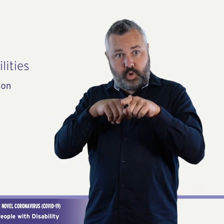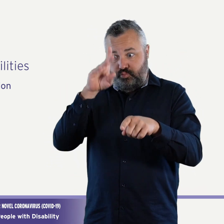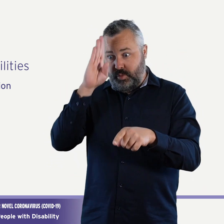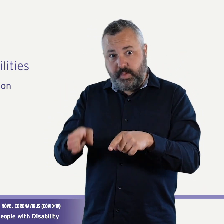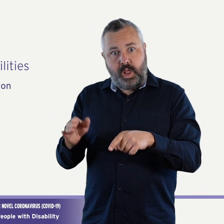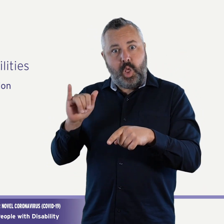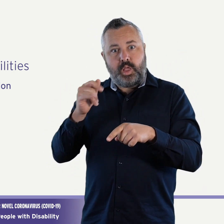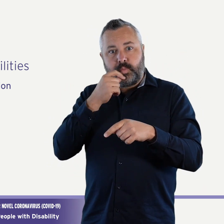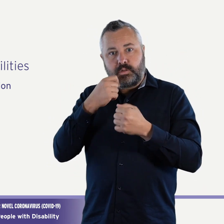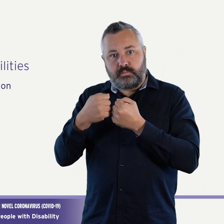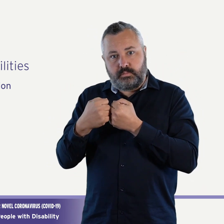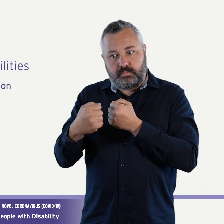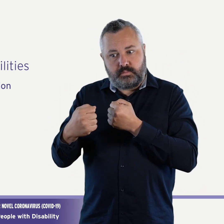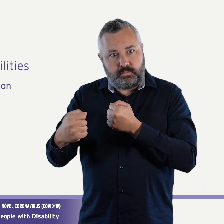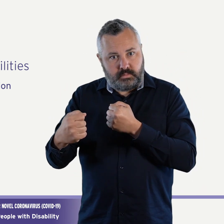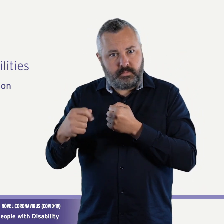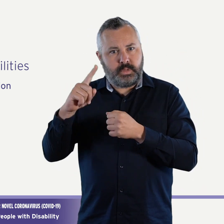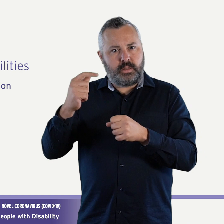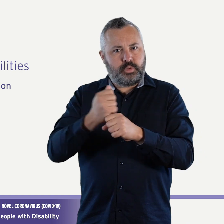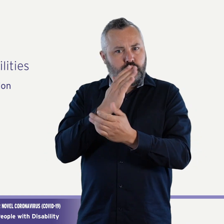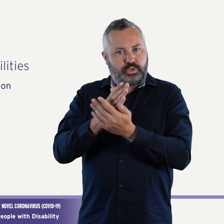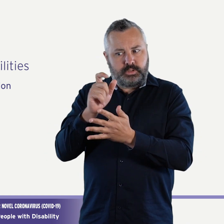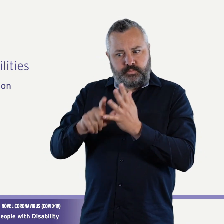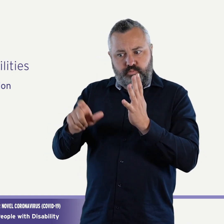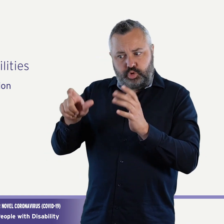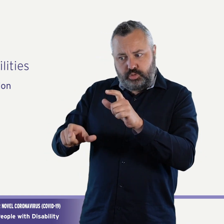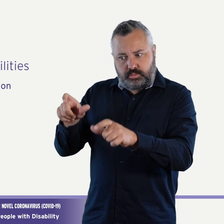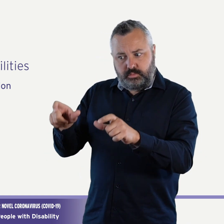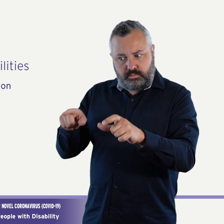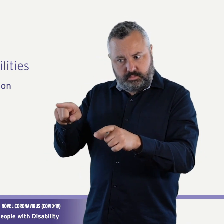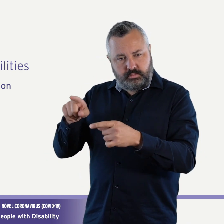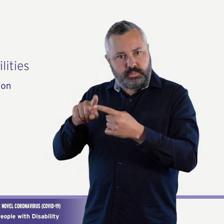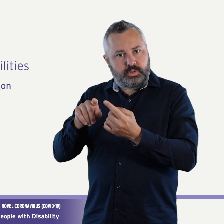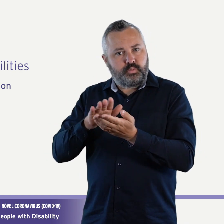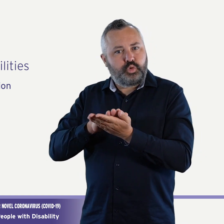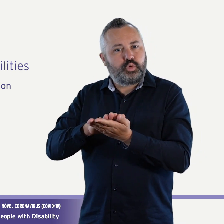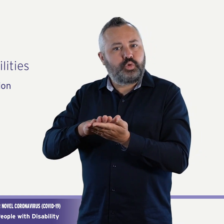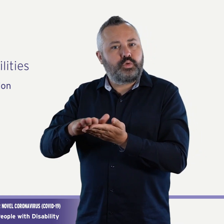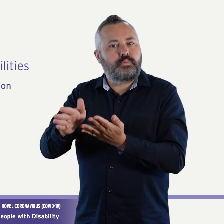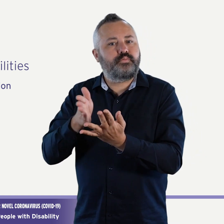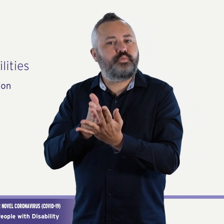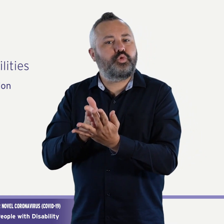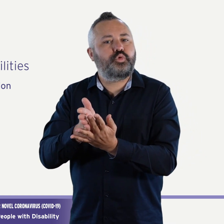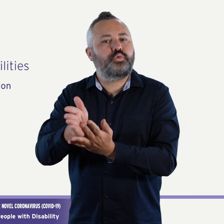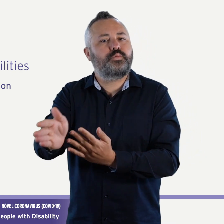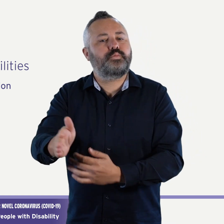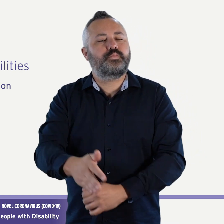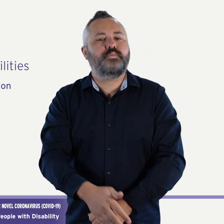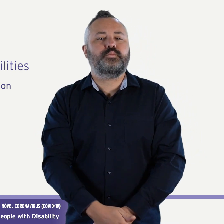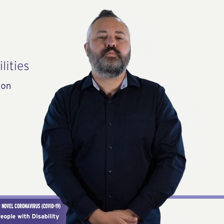communicating public messages regarding changing risk and stand down of COVID-19 outbreak measures.